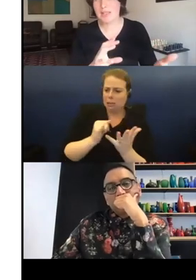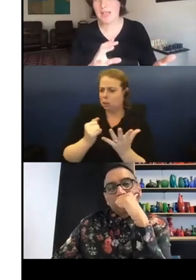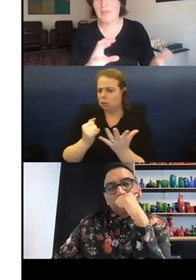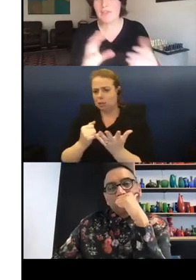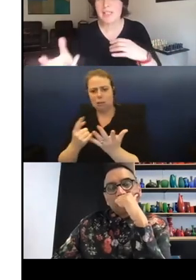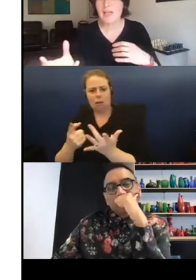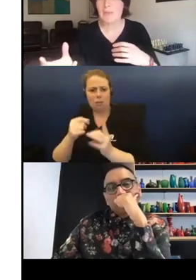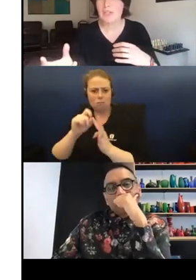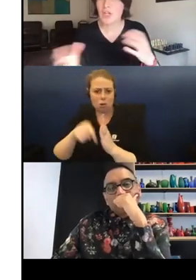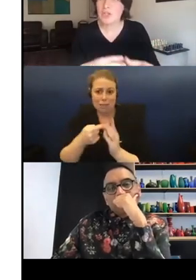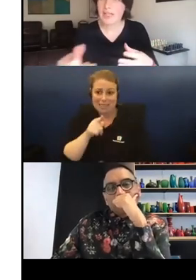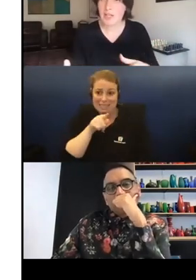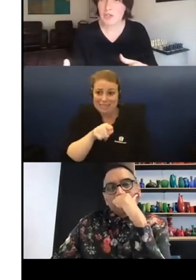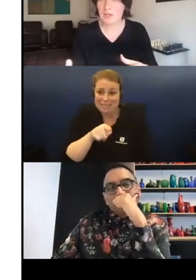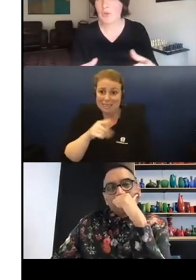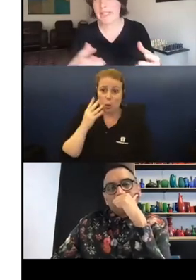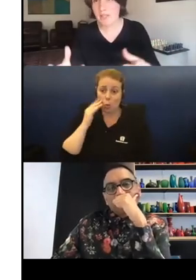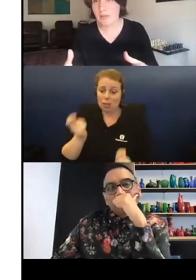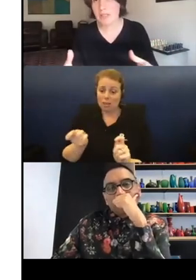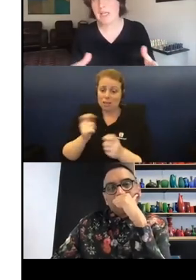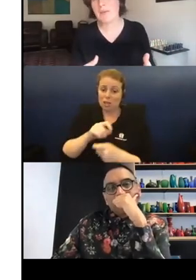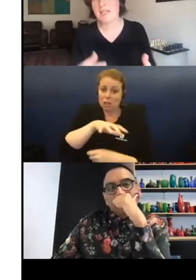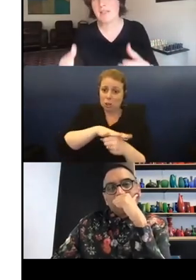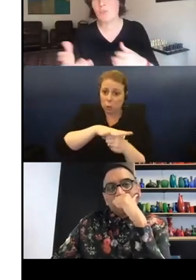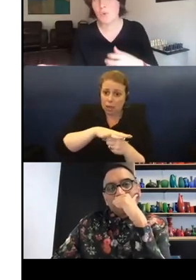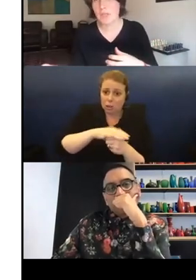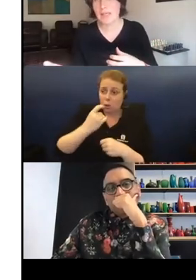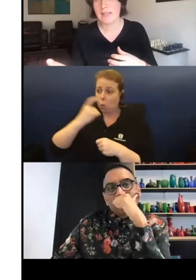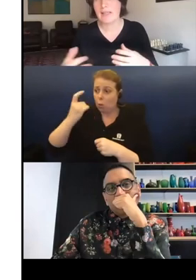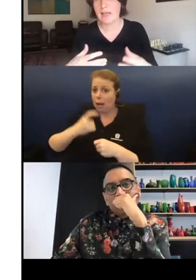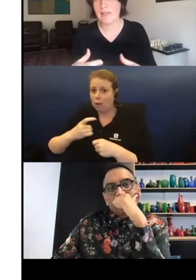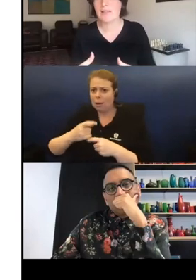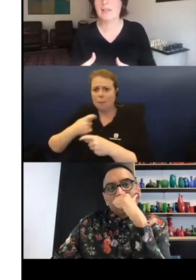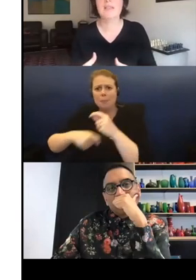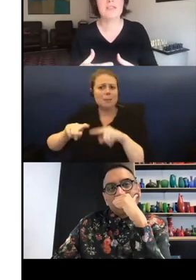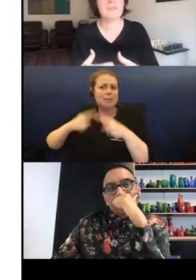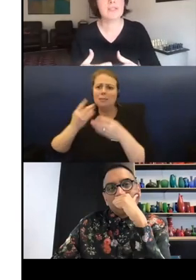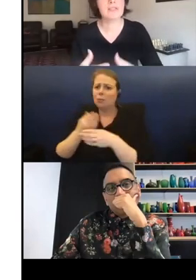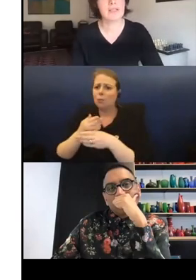every time they change location or a gallery it becomes another work and then other different um